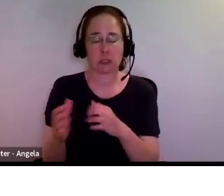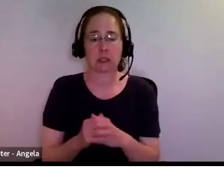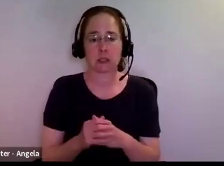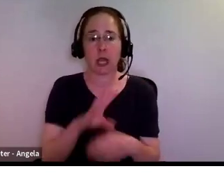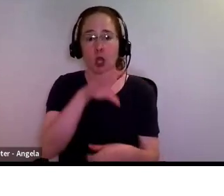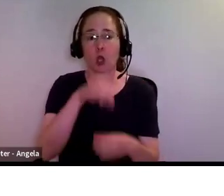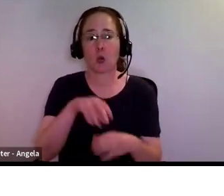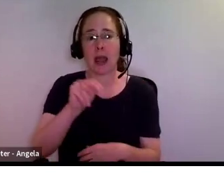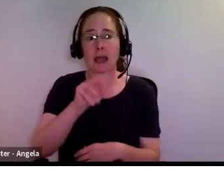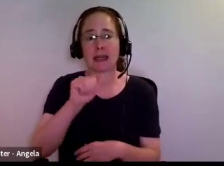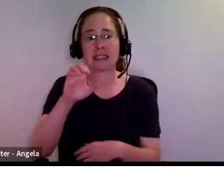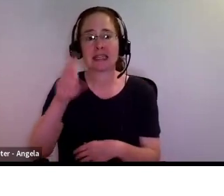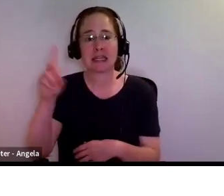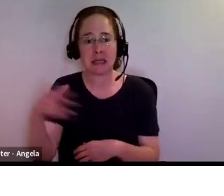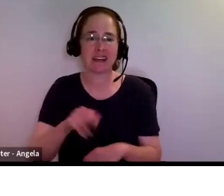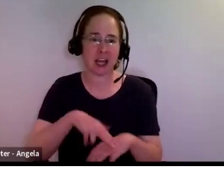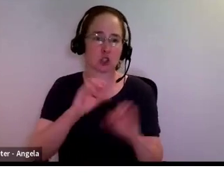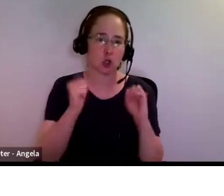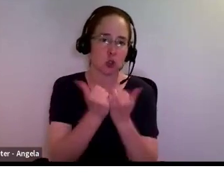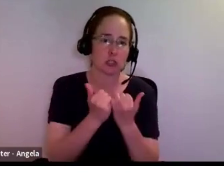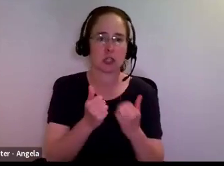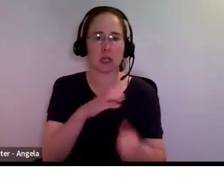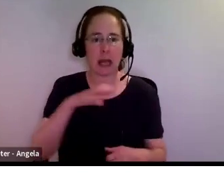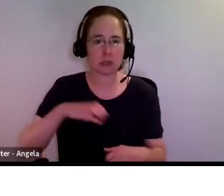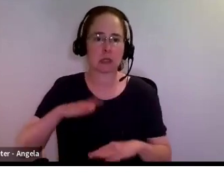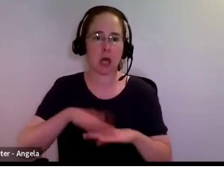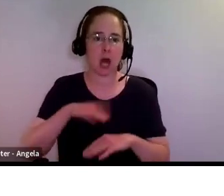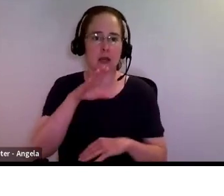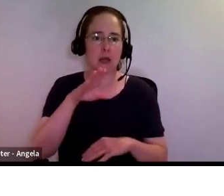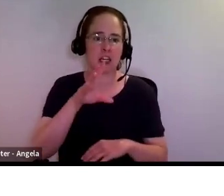nacdd, the National Association of councils on Developmental